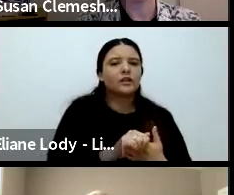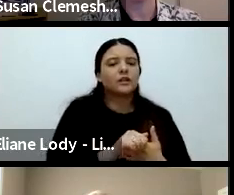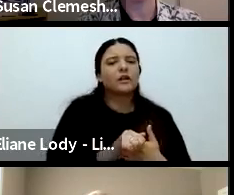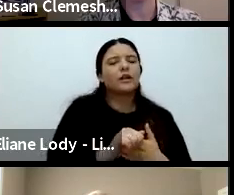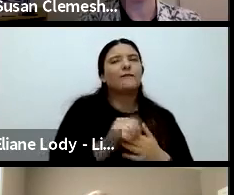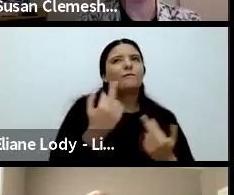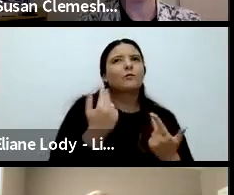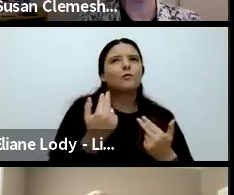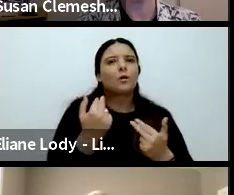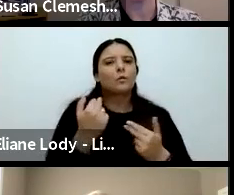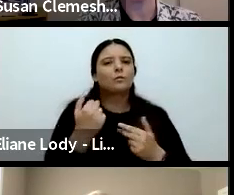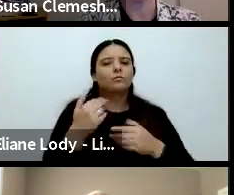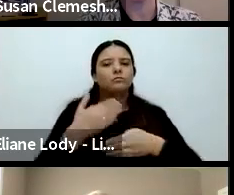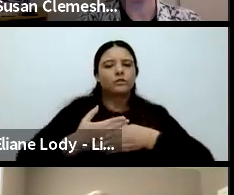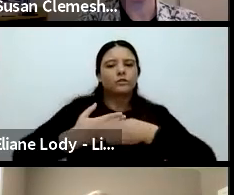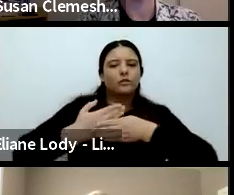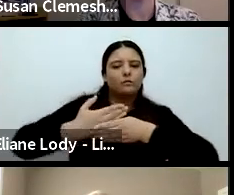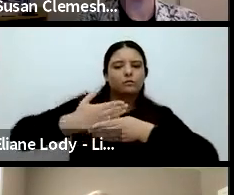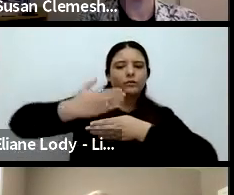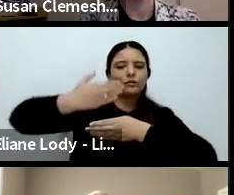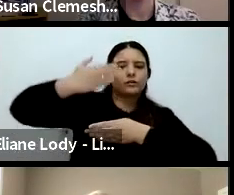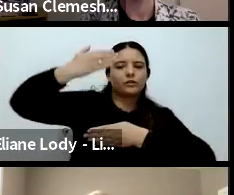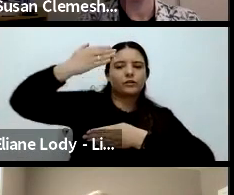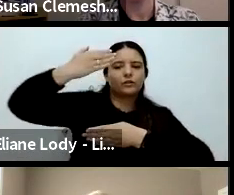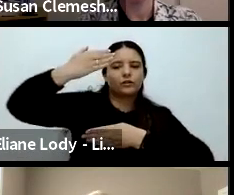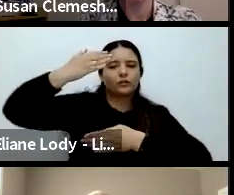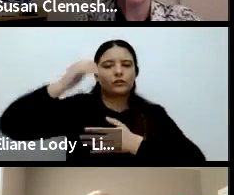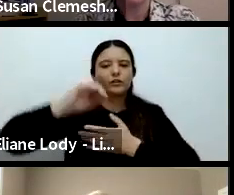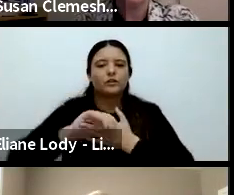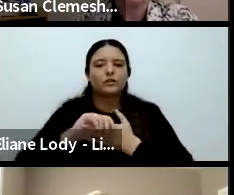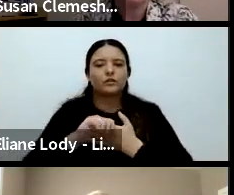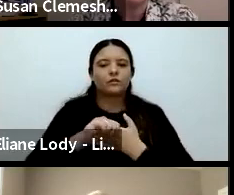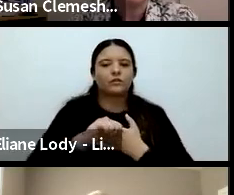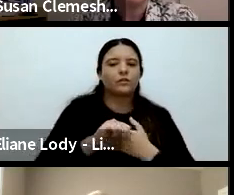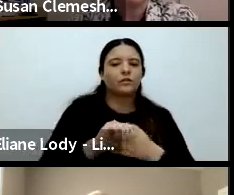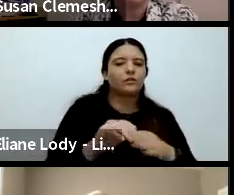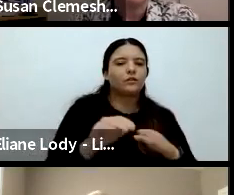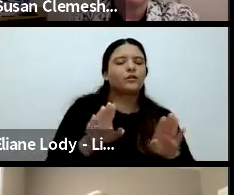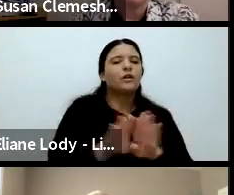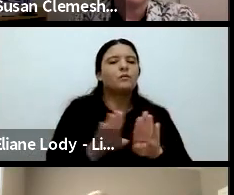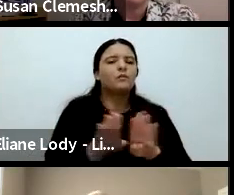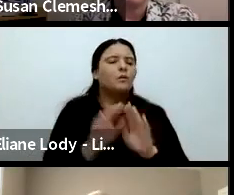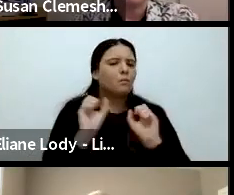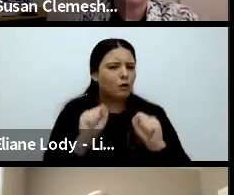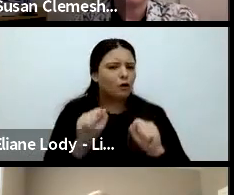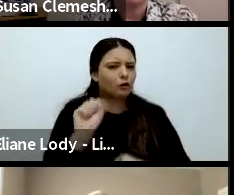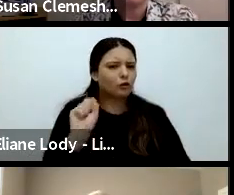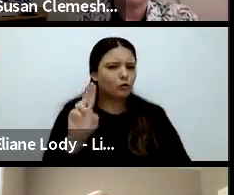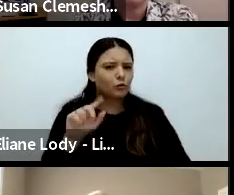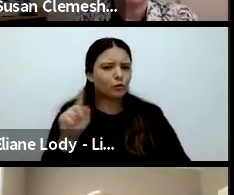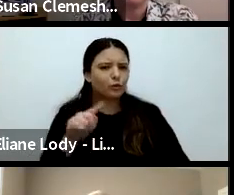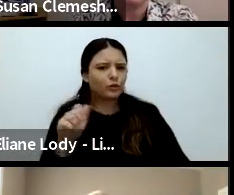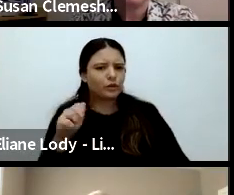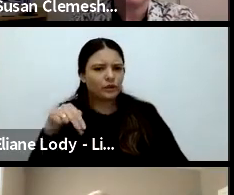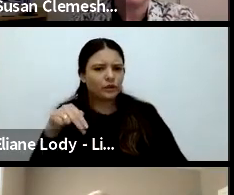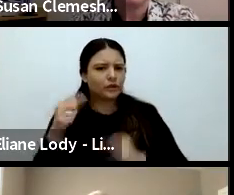the cracks in the wall. We have for example soon We have for example Susan here perhaps you could say a little bit about how you deal with that. because